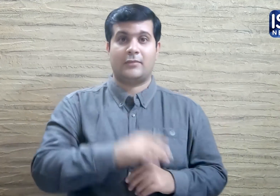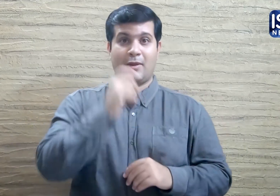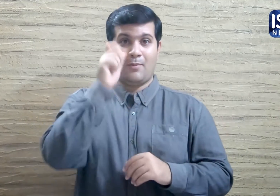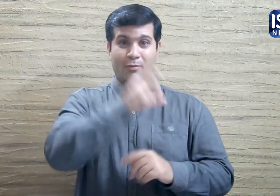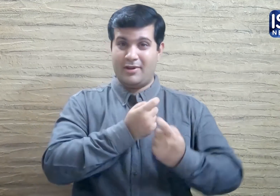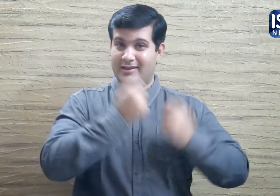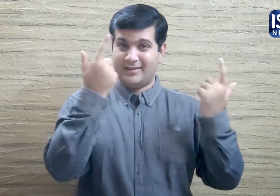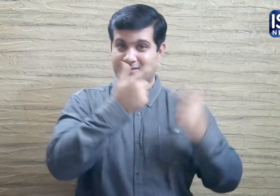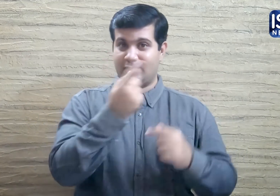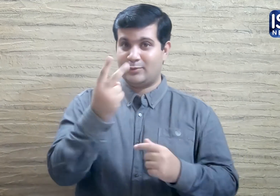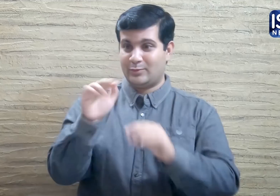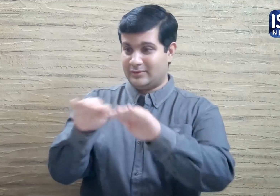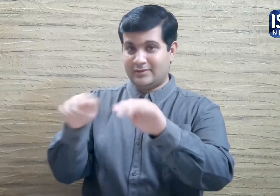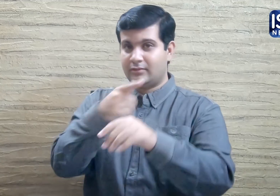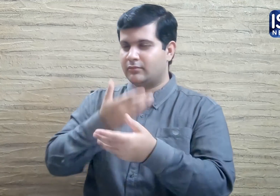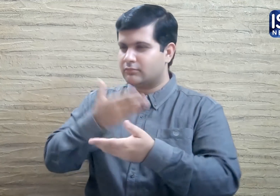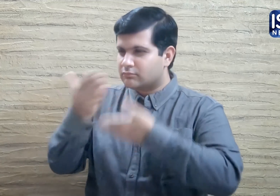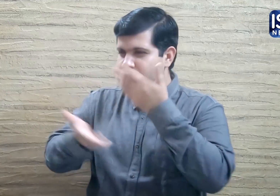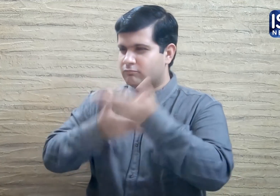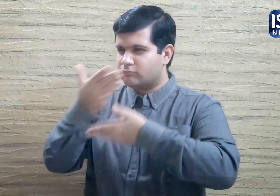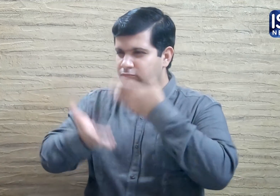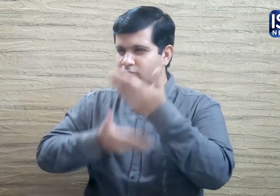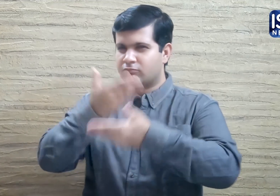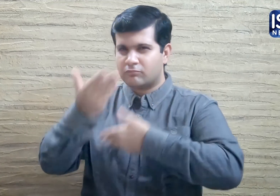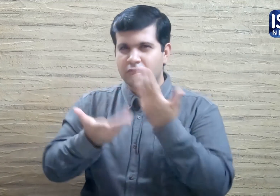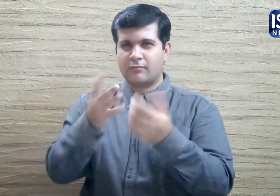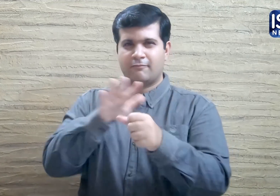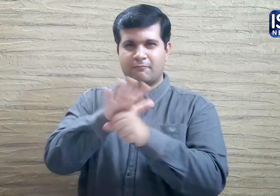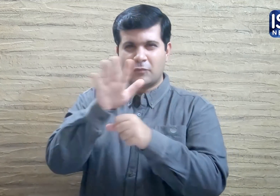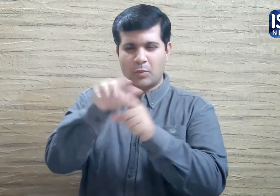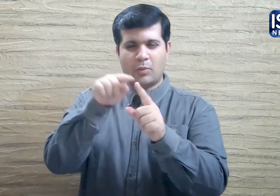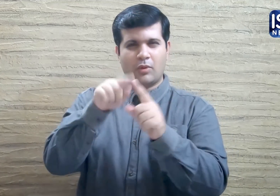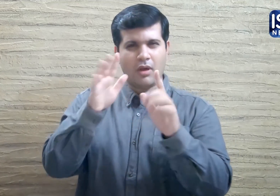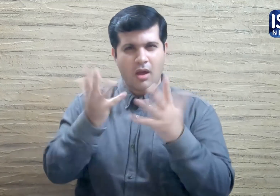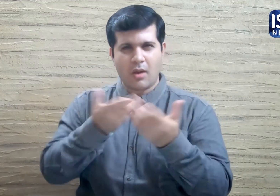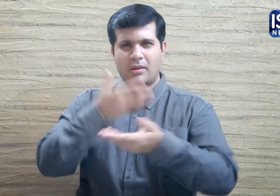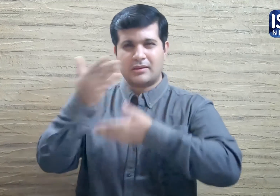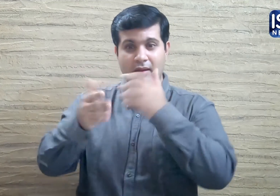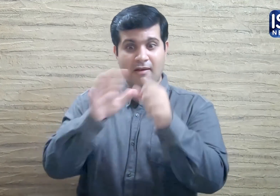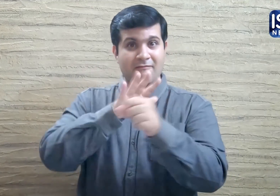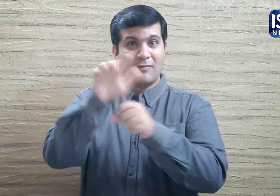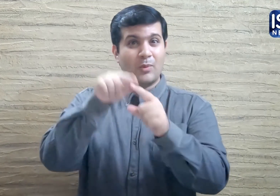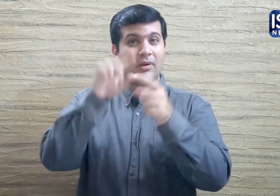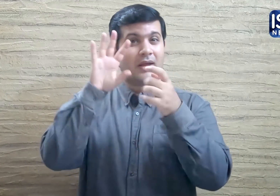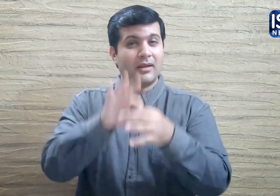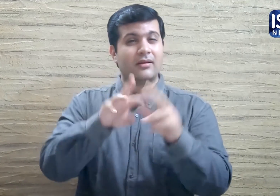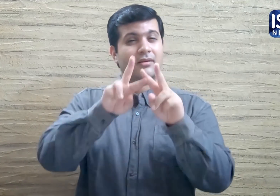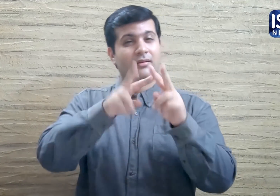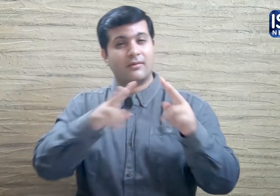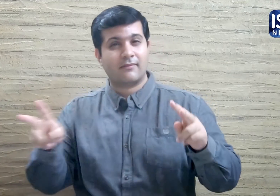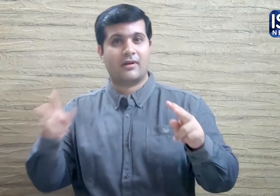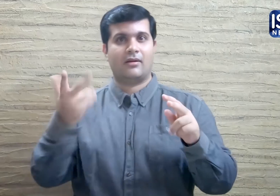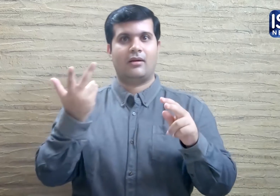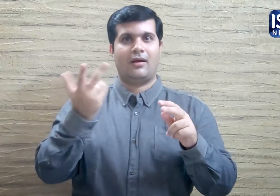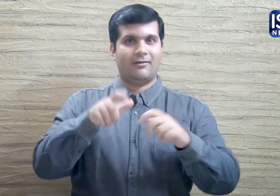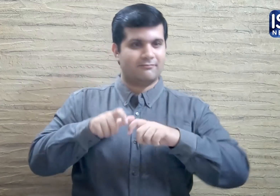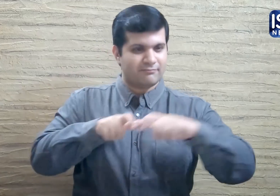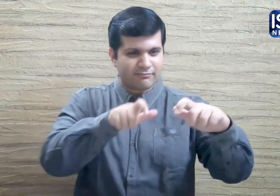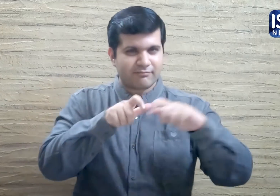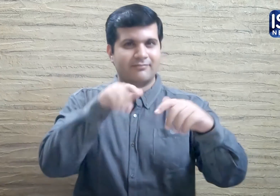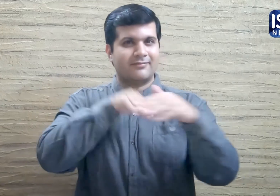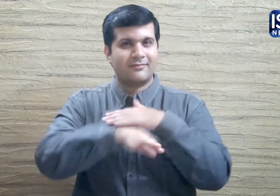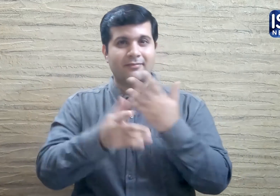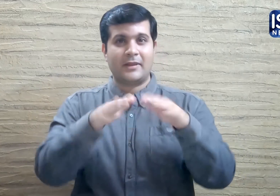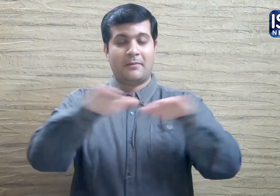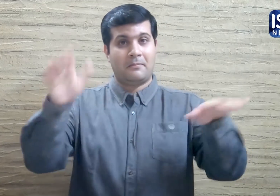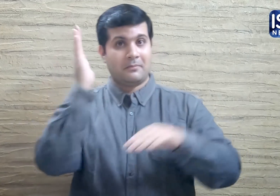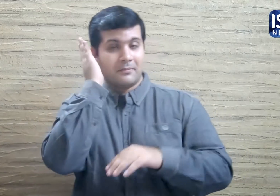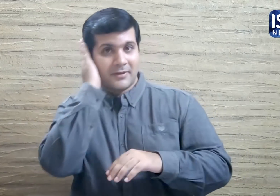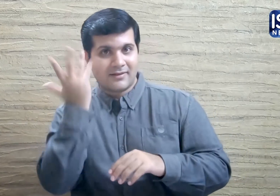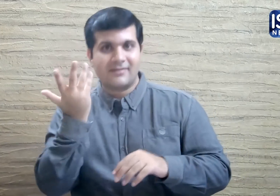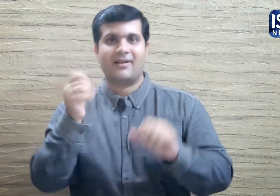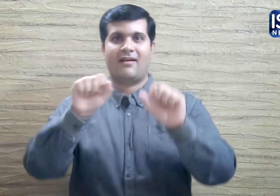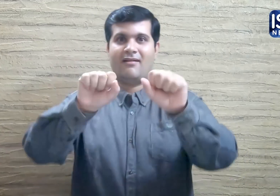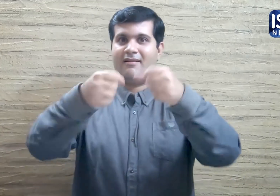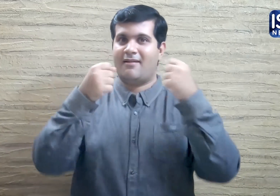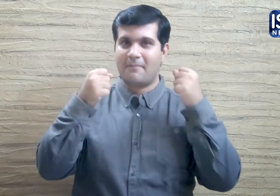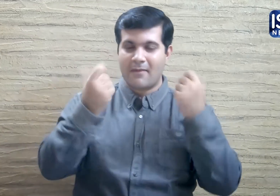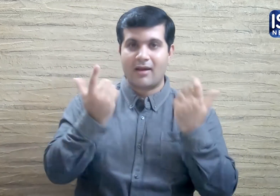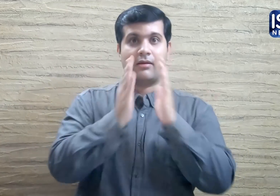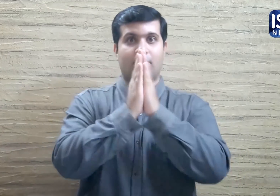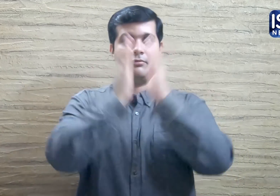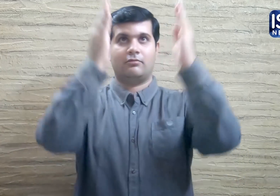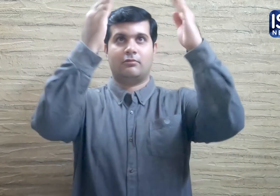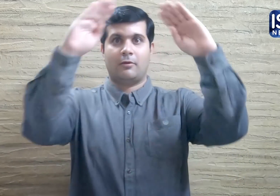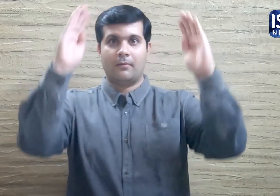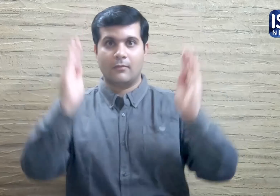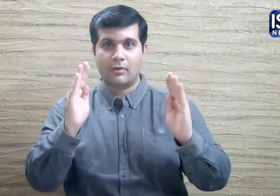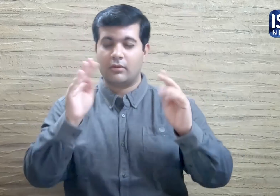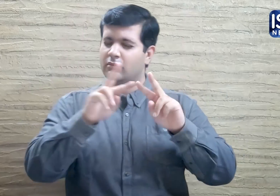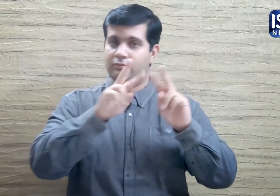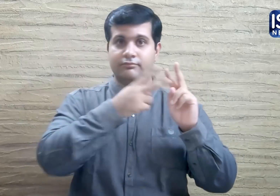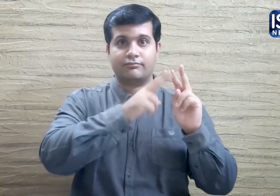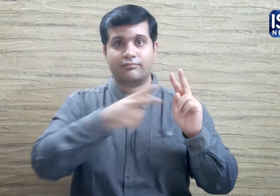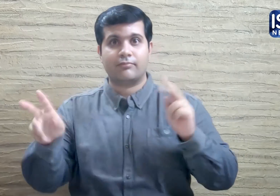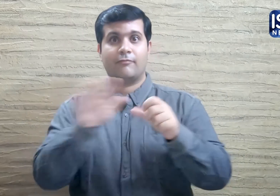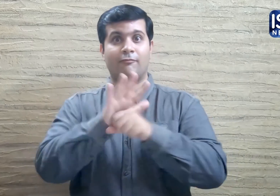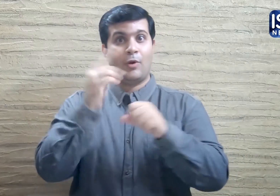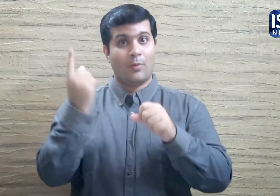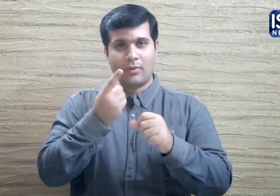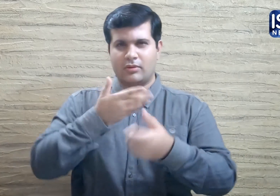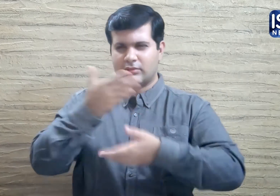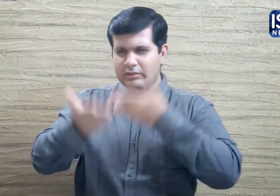The merchant taught the two children to make different types of furniture out of wood.